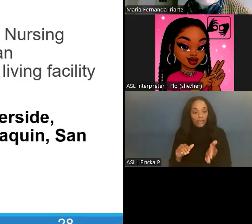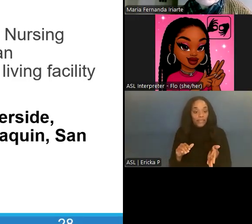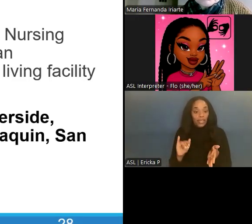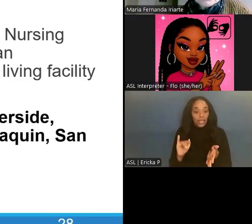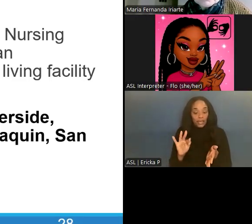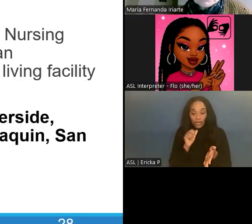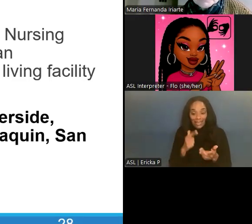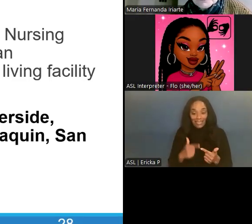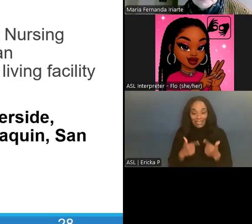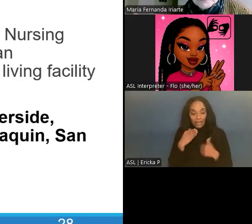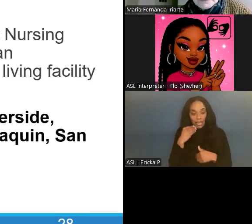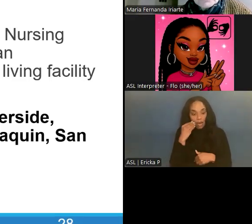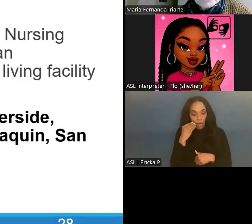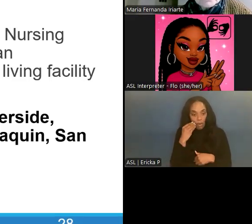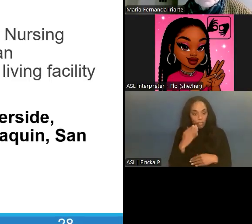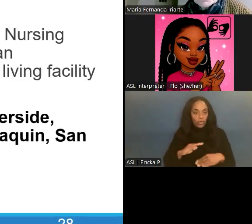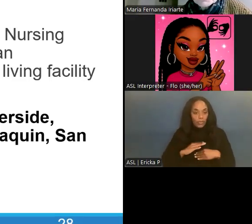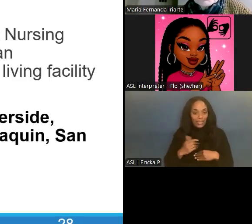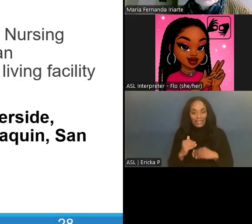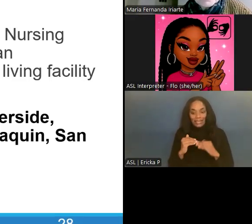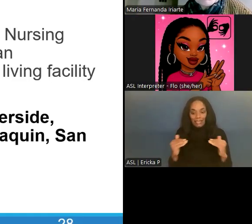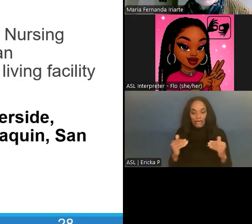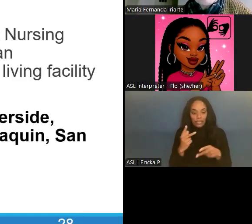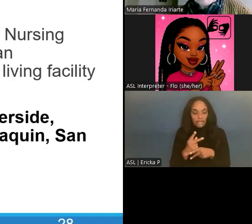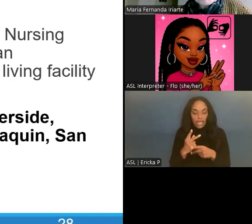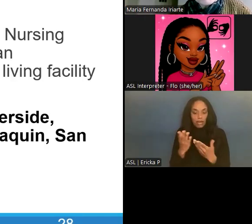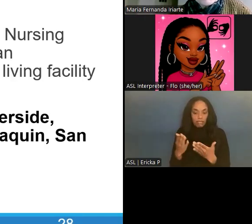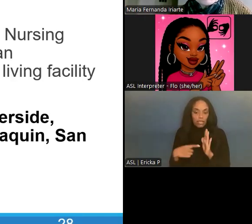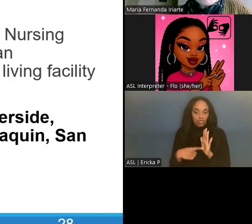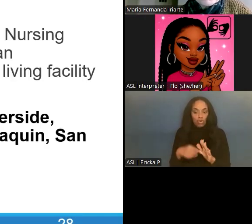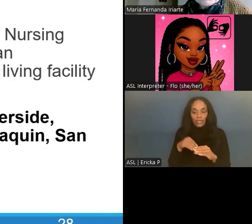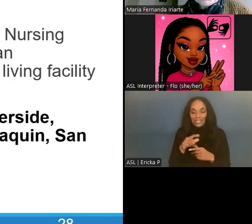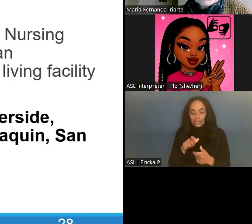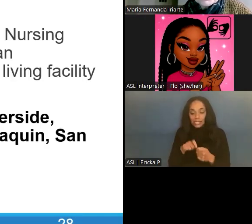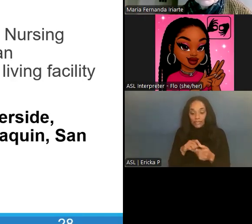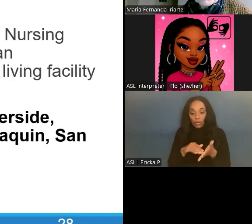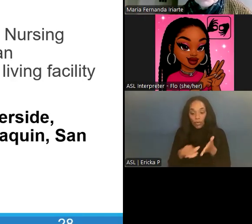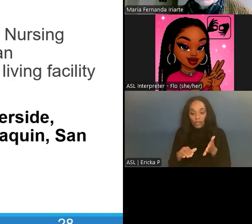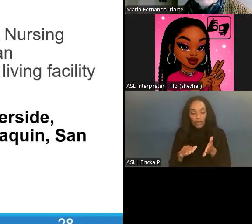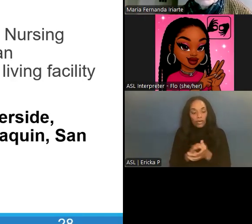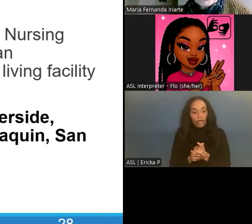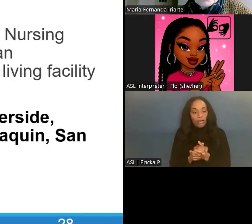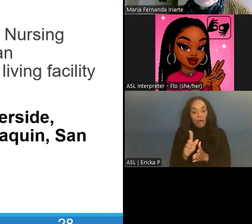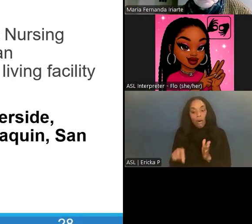any of the levels of care as outlined in this particular waiver. The only counties where this waiver